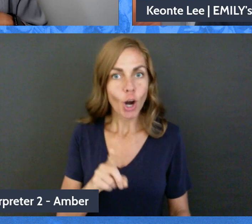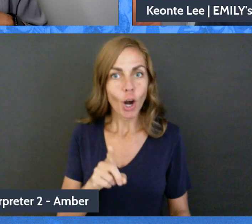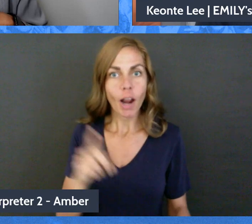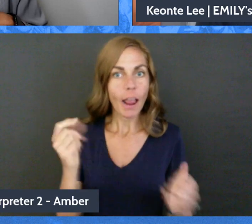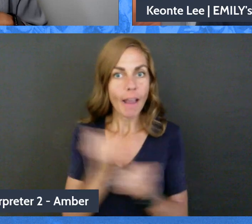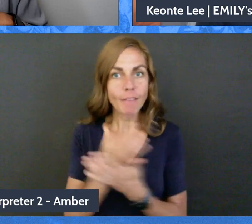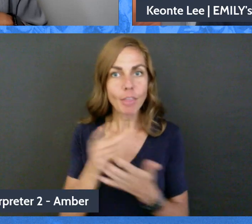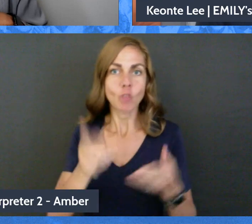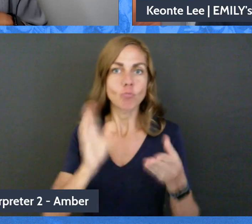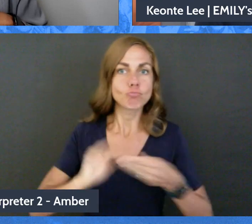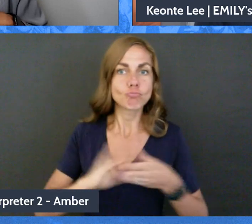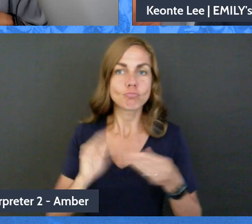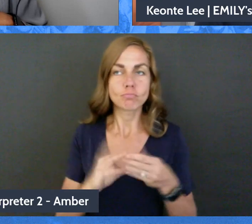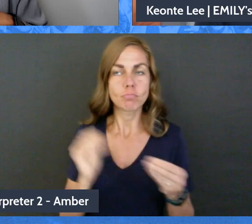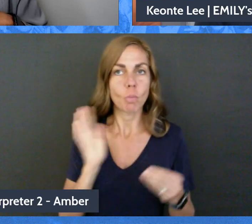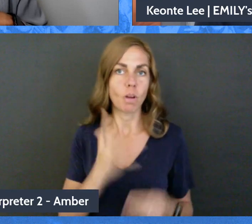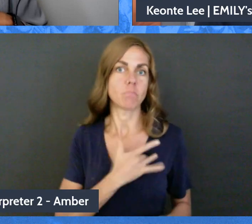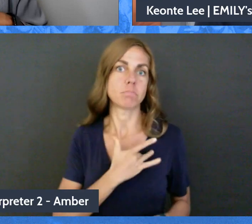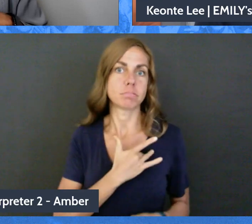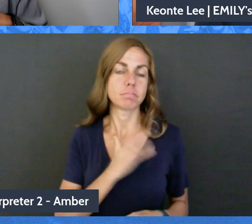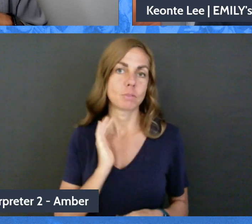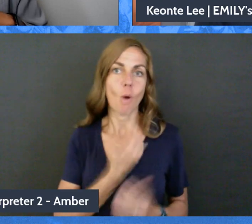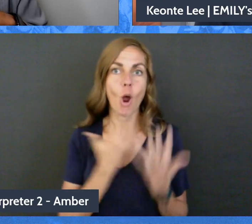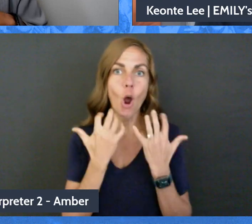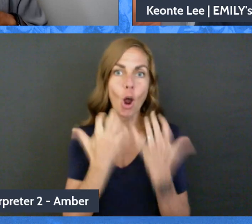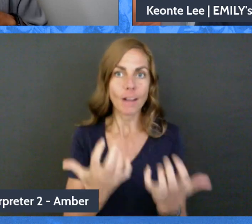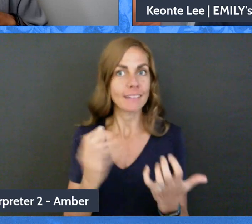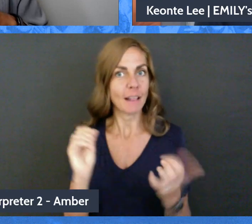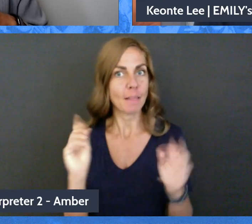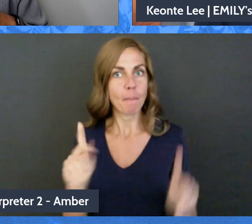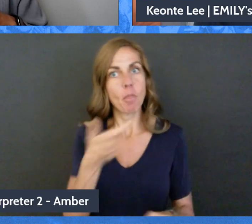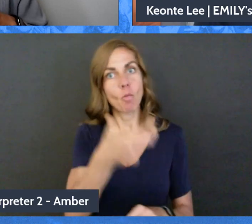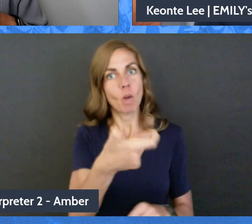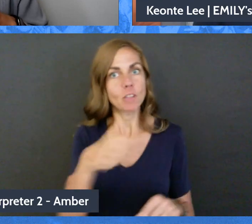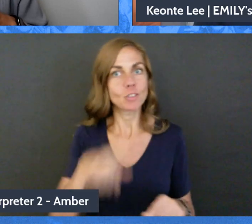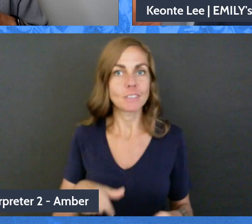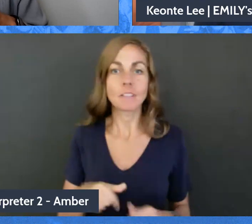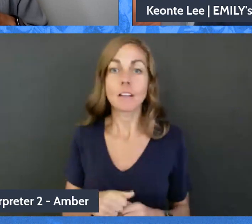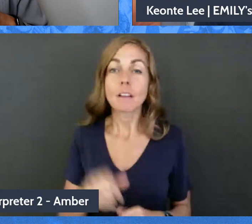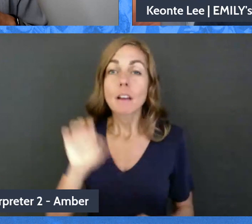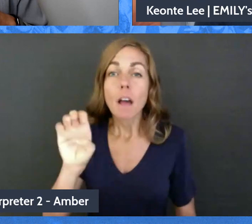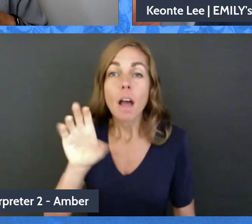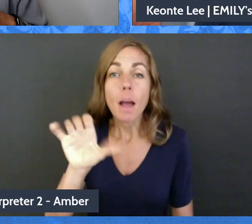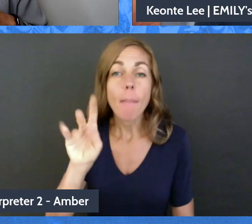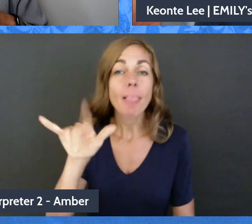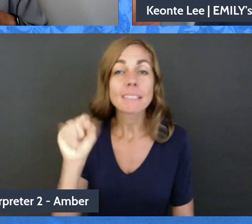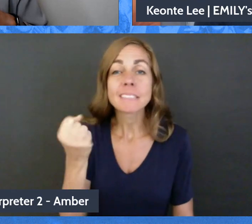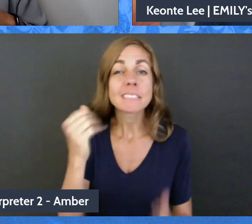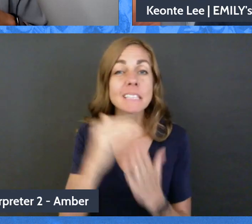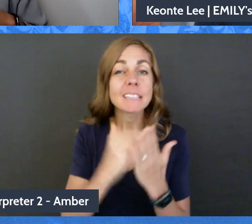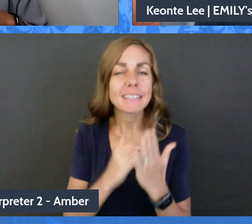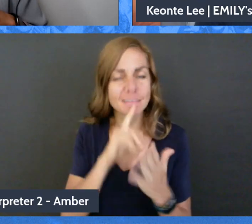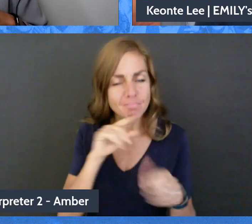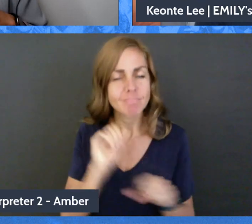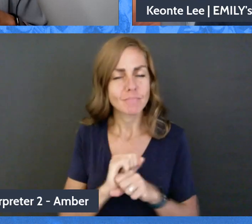will resonate with our audience and our attendees because EMILY's List is here. And we have the resources available